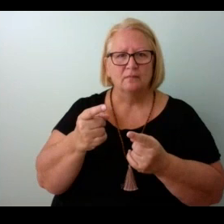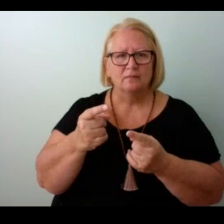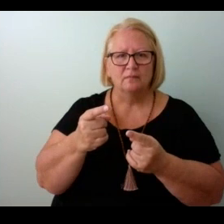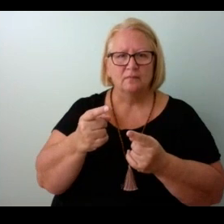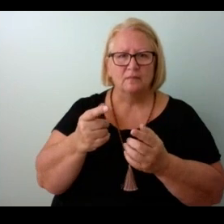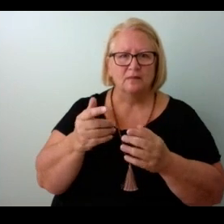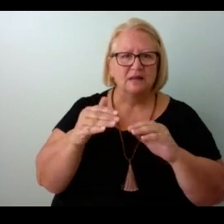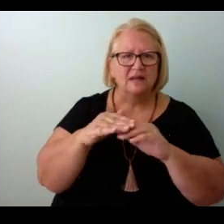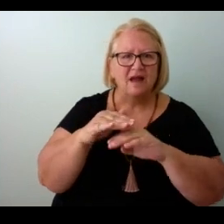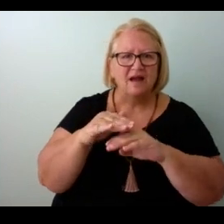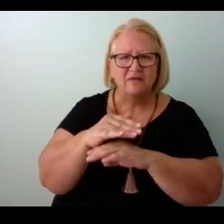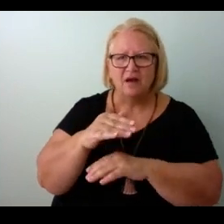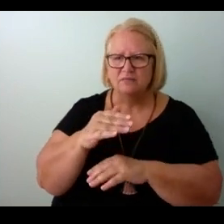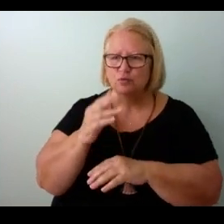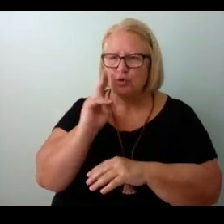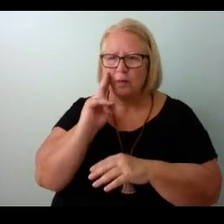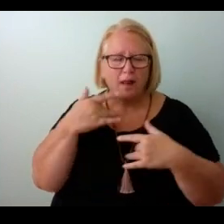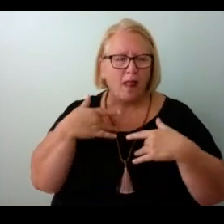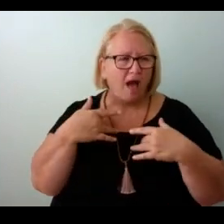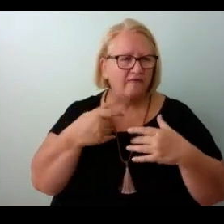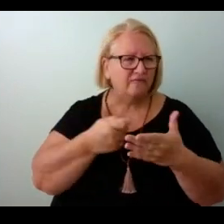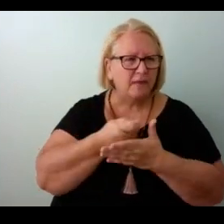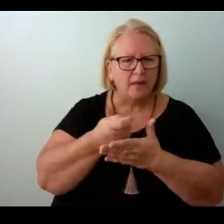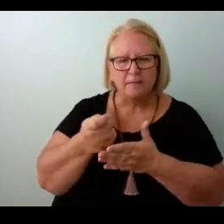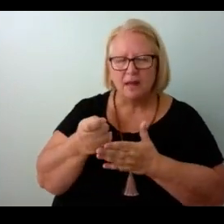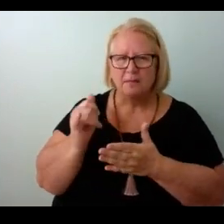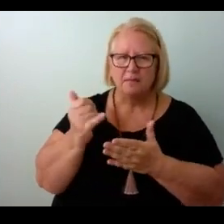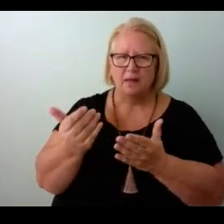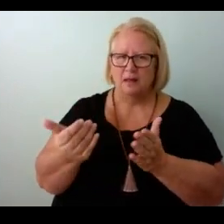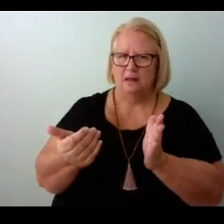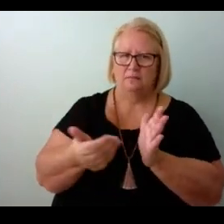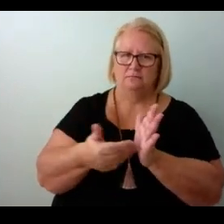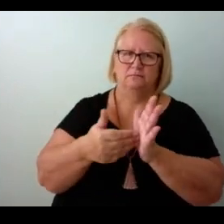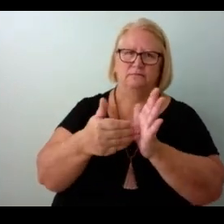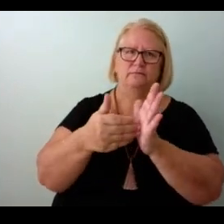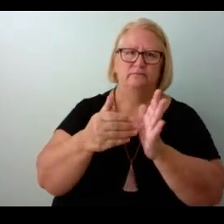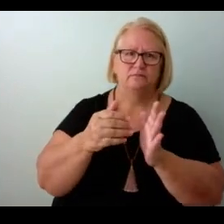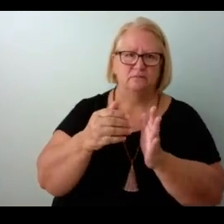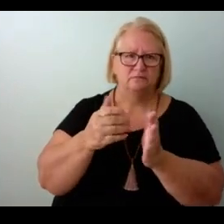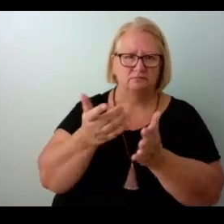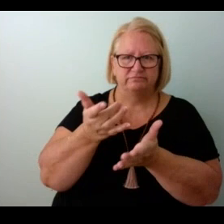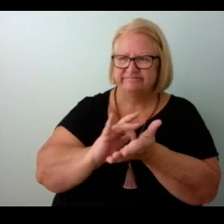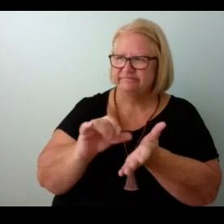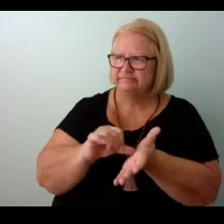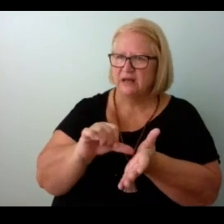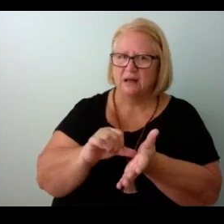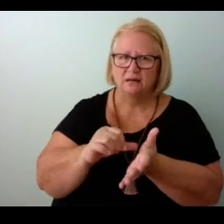experiences as usual. There might be a bit of pressure or absolutely no money left for food.